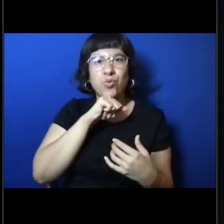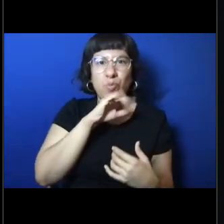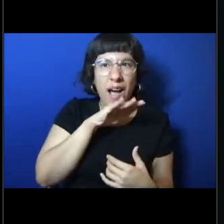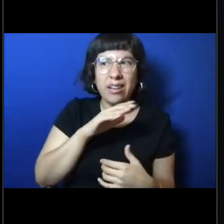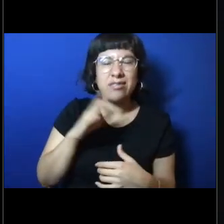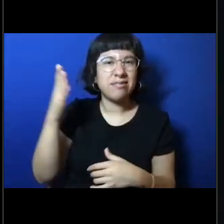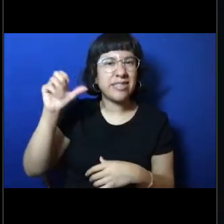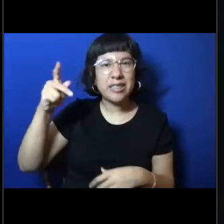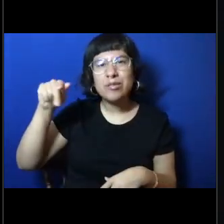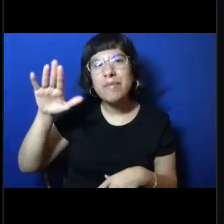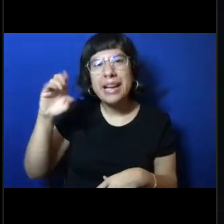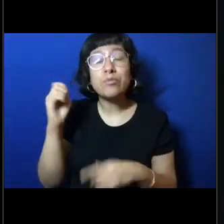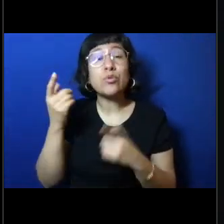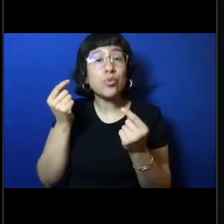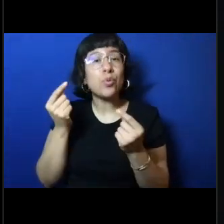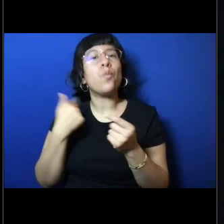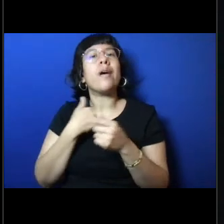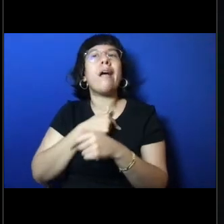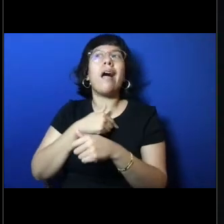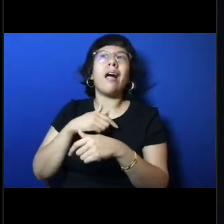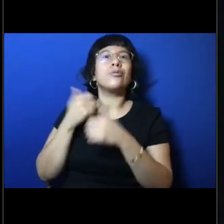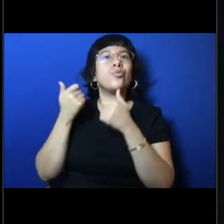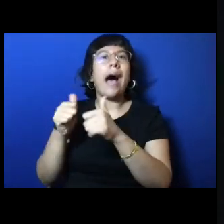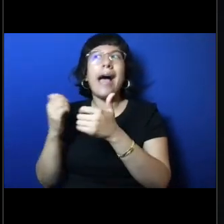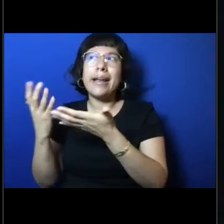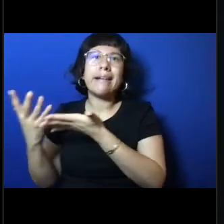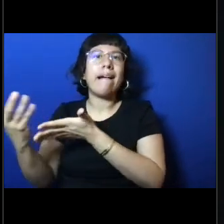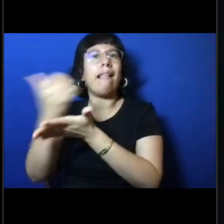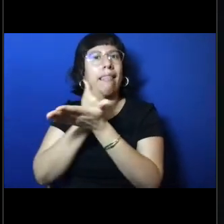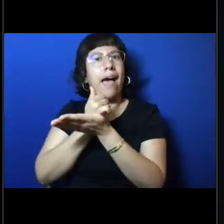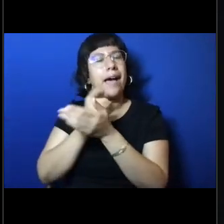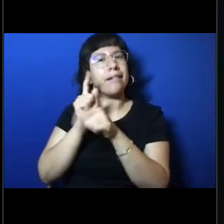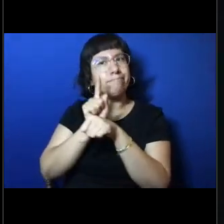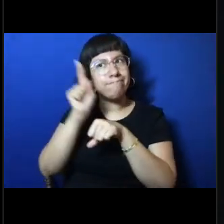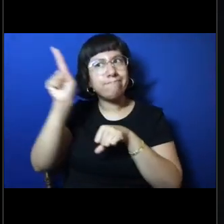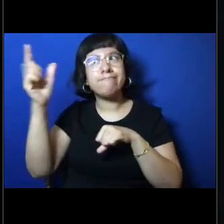of that problem that we were talking about earlier which is you want to keep stuff from cluttering up that environment